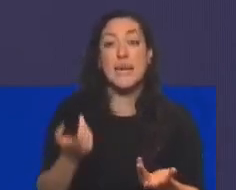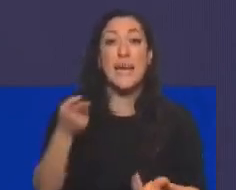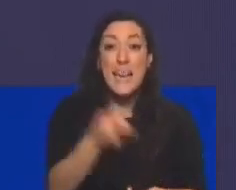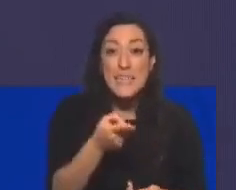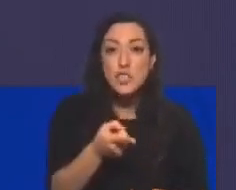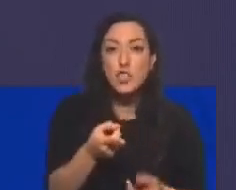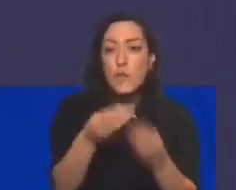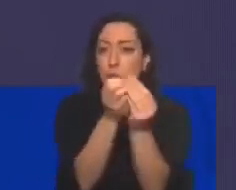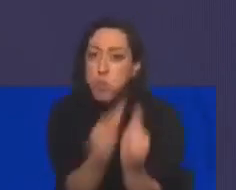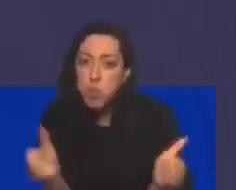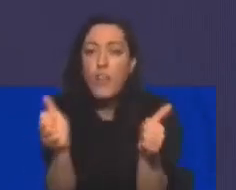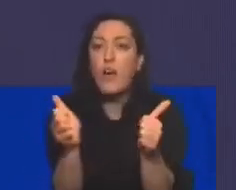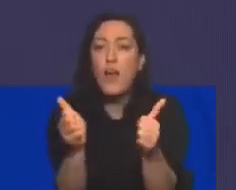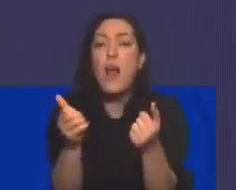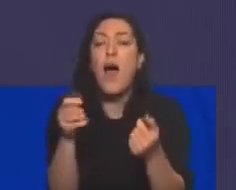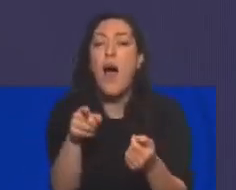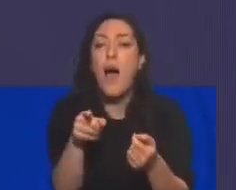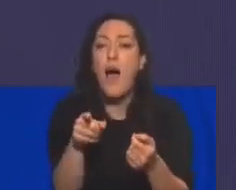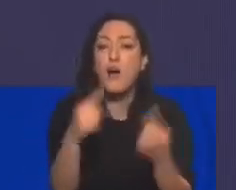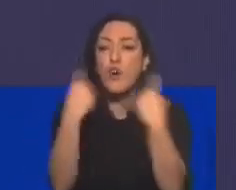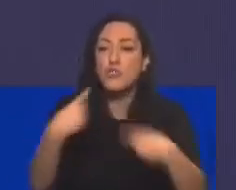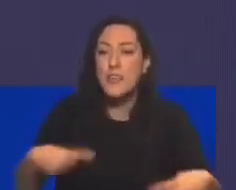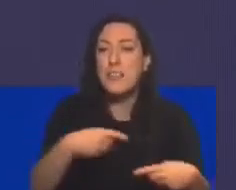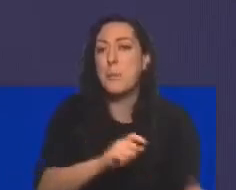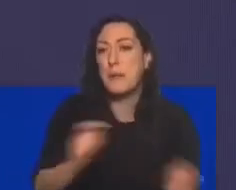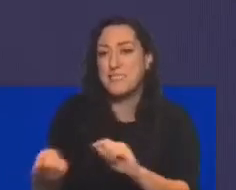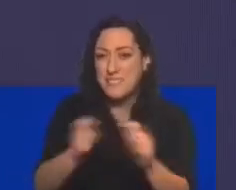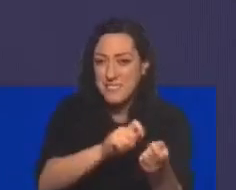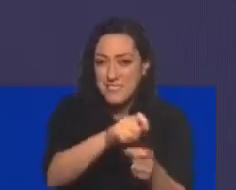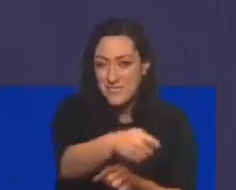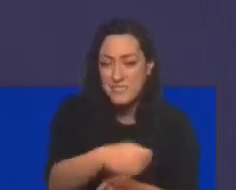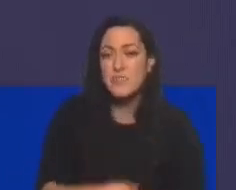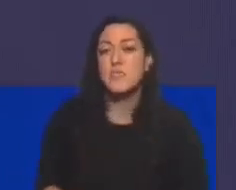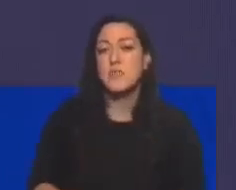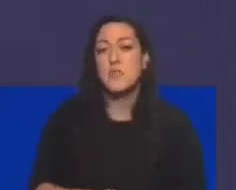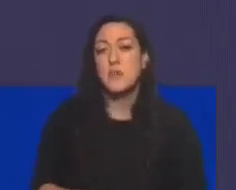that also allowed us to liquefy the stock of passives that so that